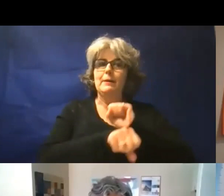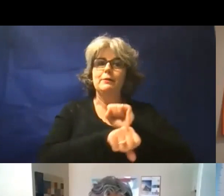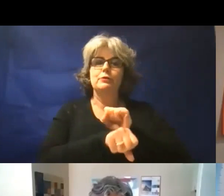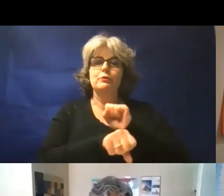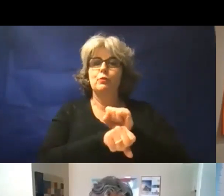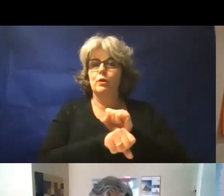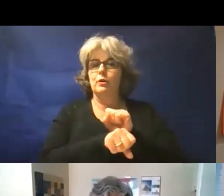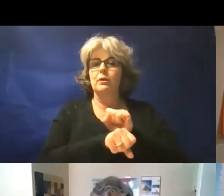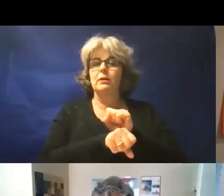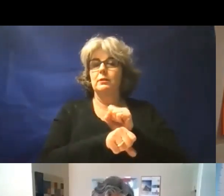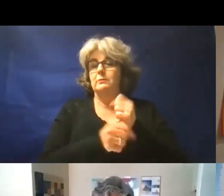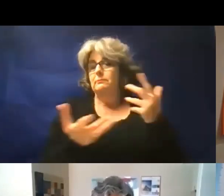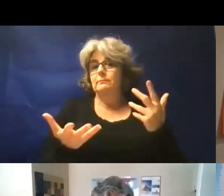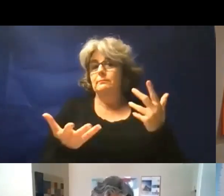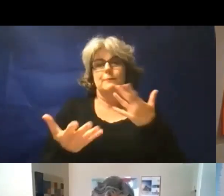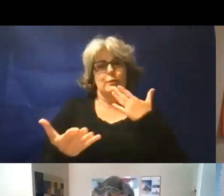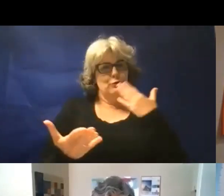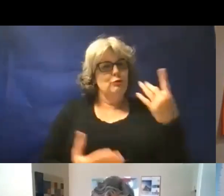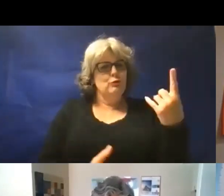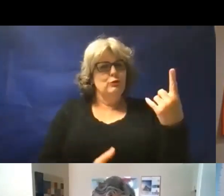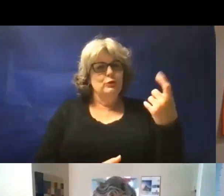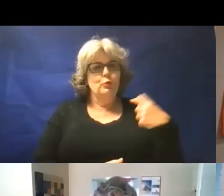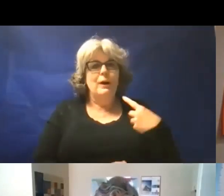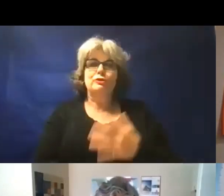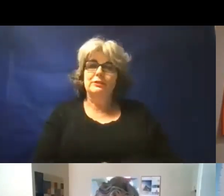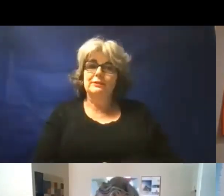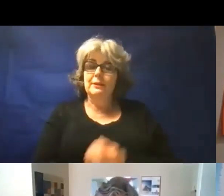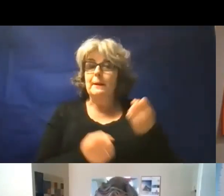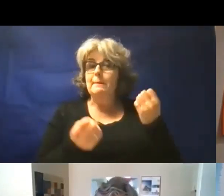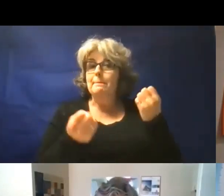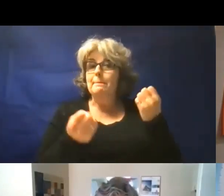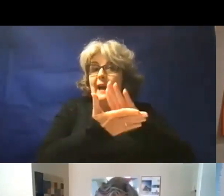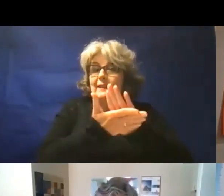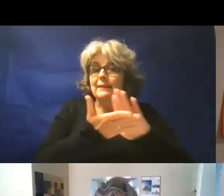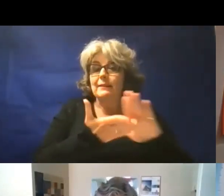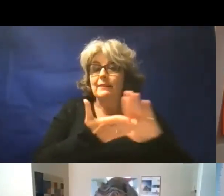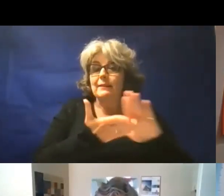i think that's a very good question you know a lot of academic institutions have traditionally relied